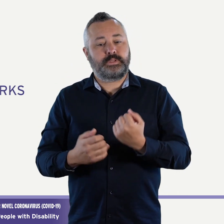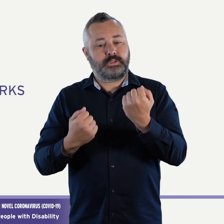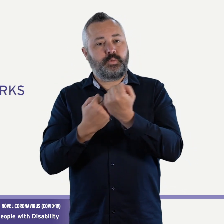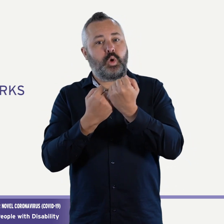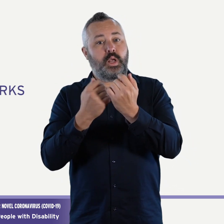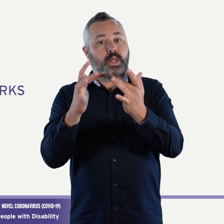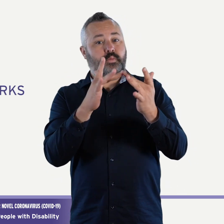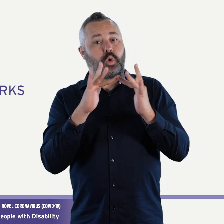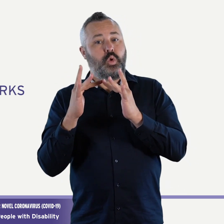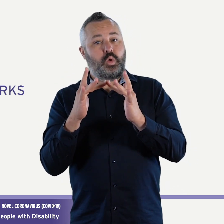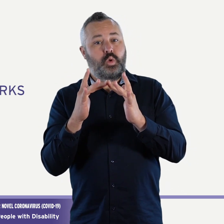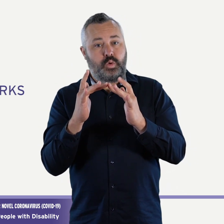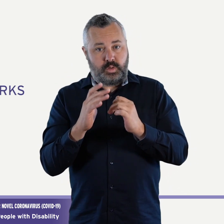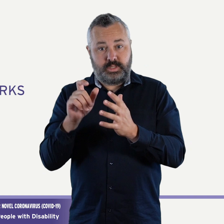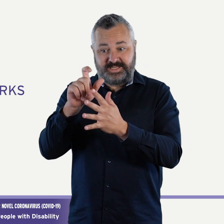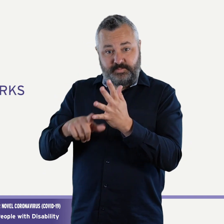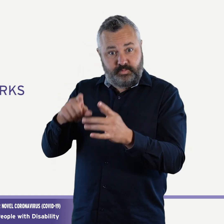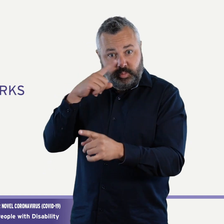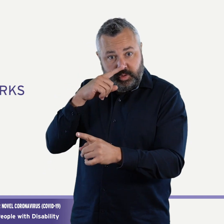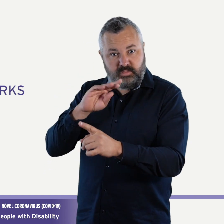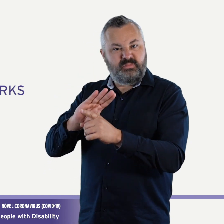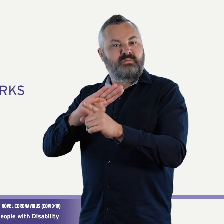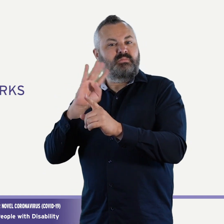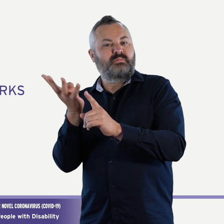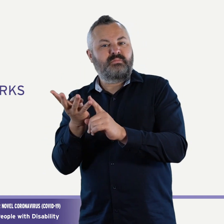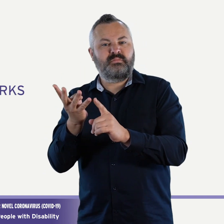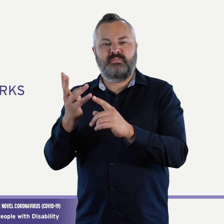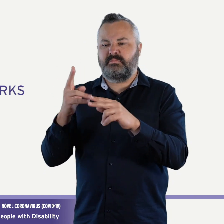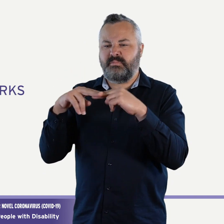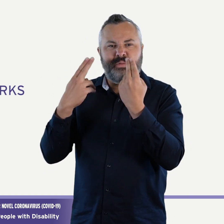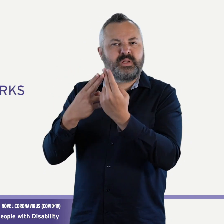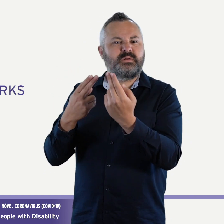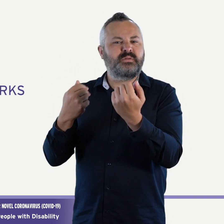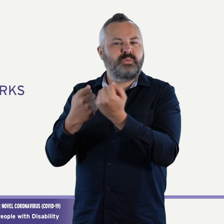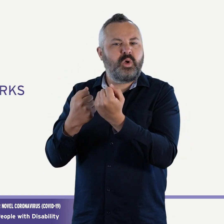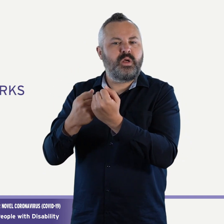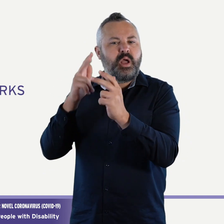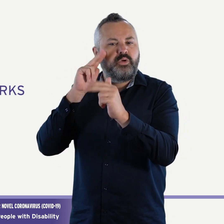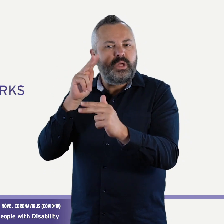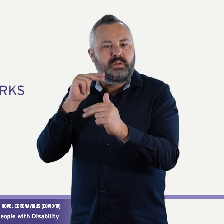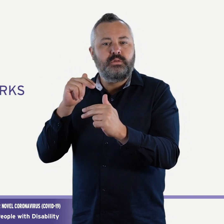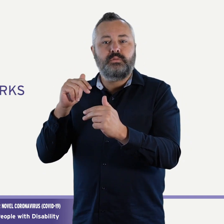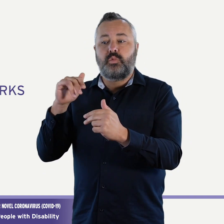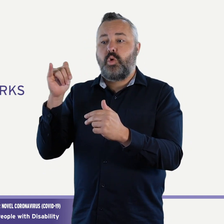SUPPORT NETWORKS Supporters of people with disability (families, carers, support workers and -